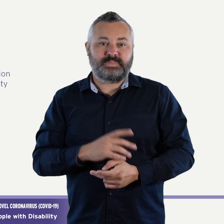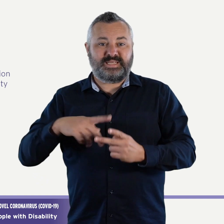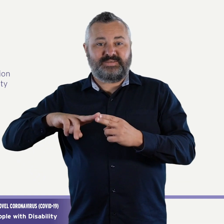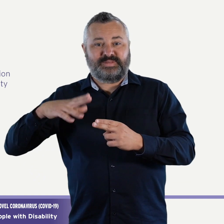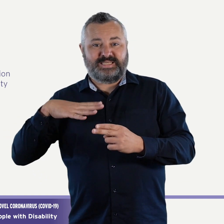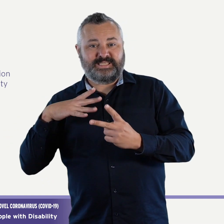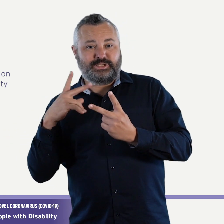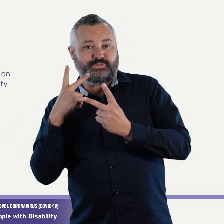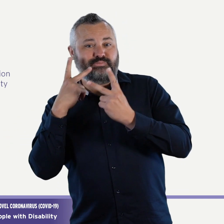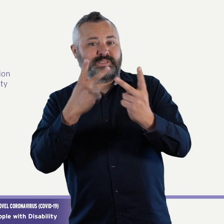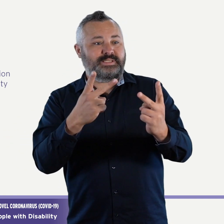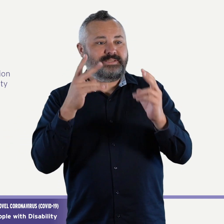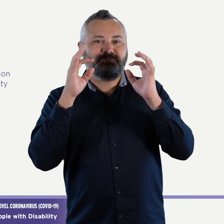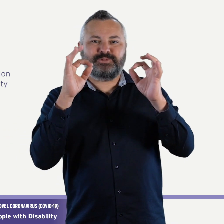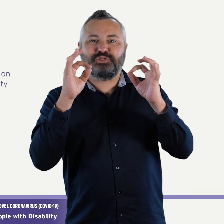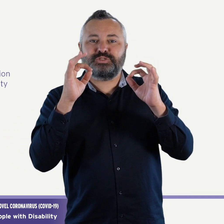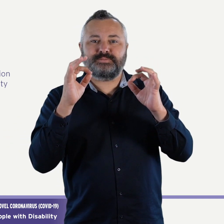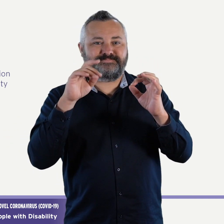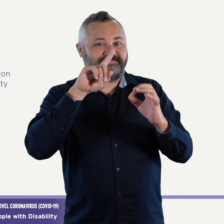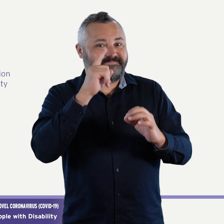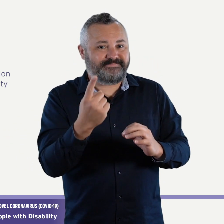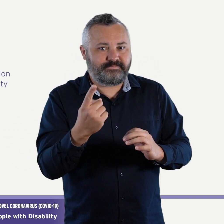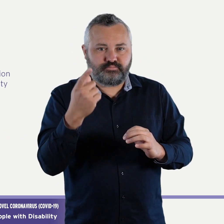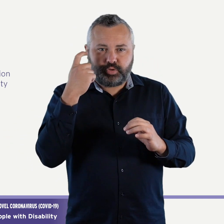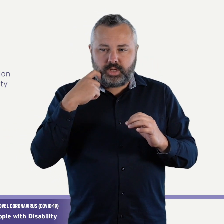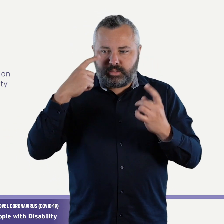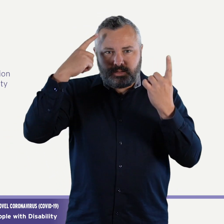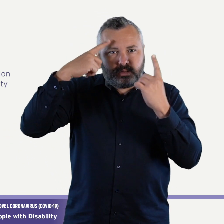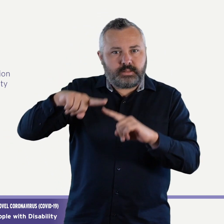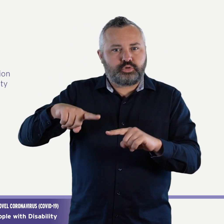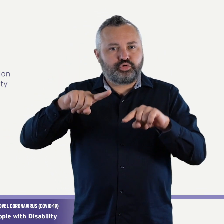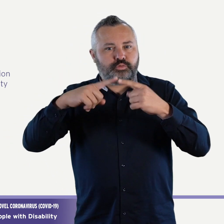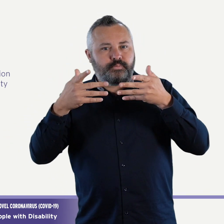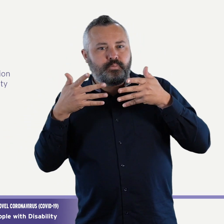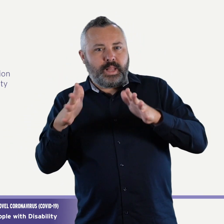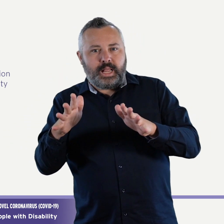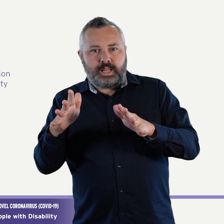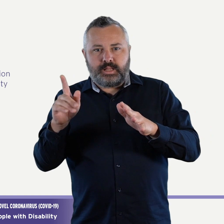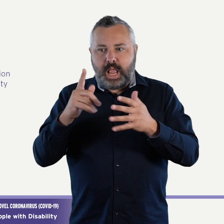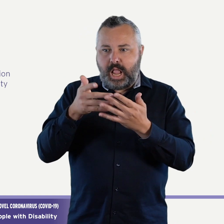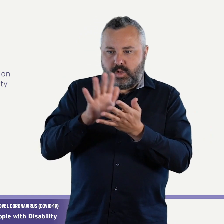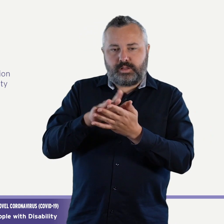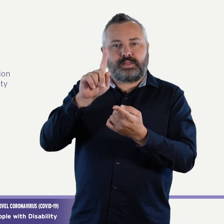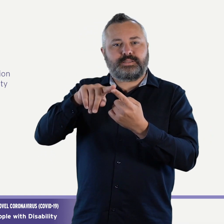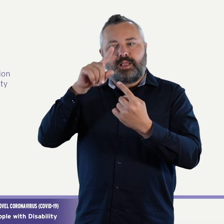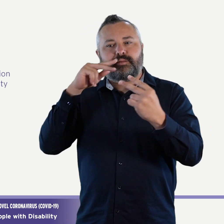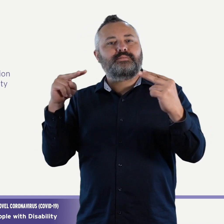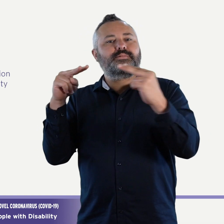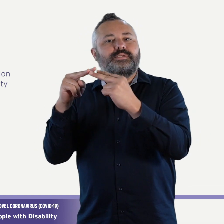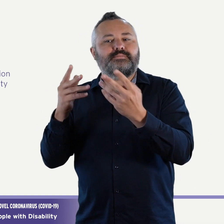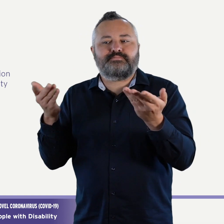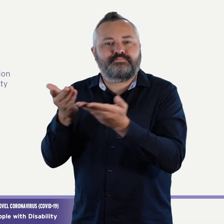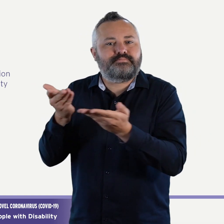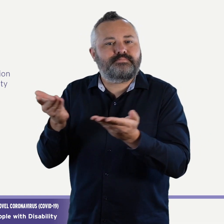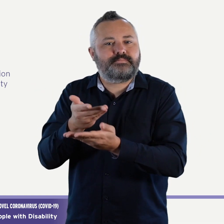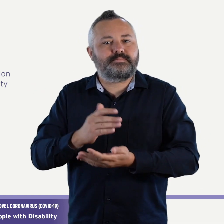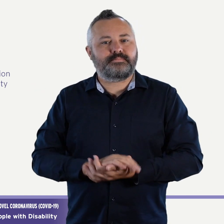Develop mechanisms to maintain outgoing specialist support if visiting services are suspended.